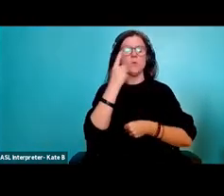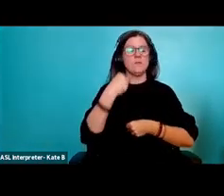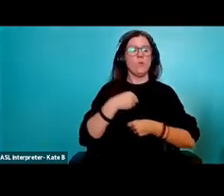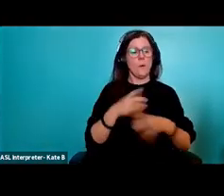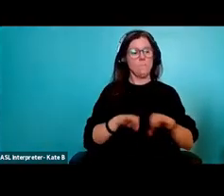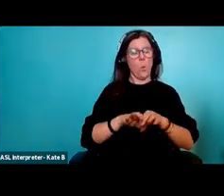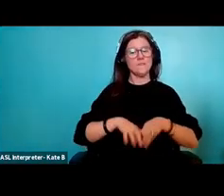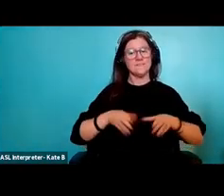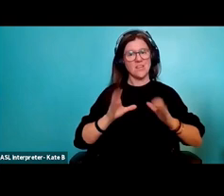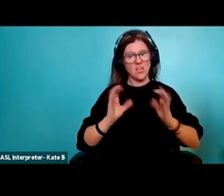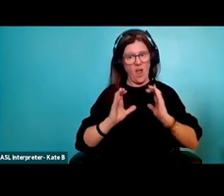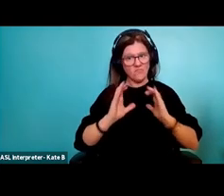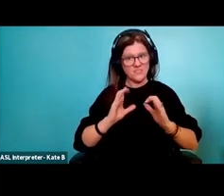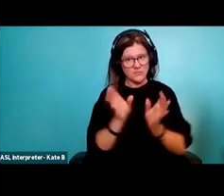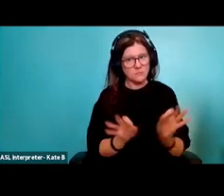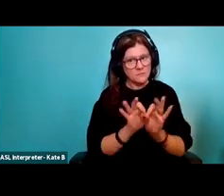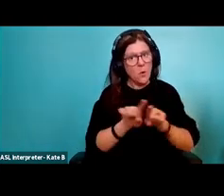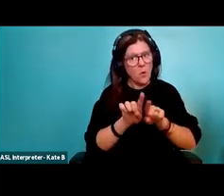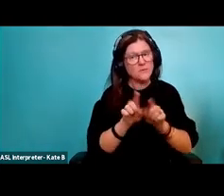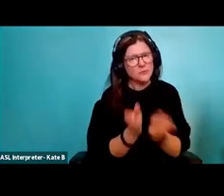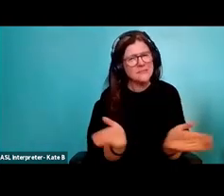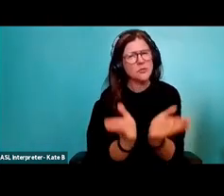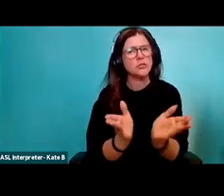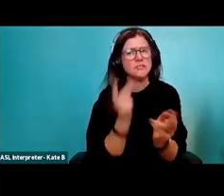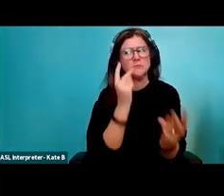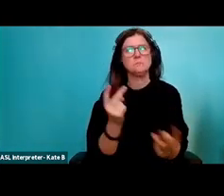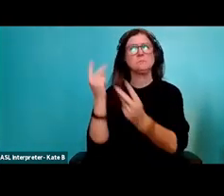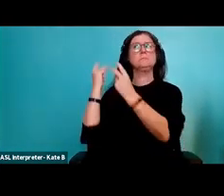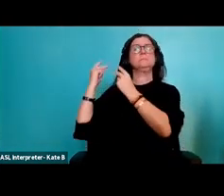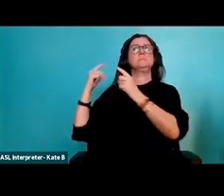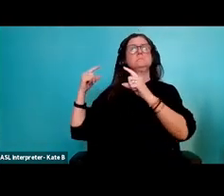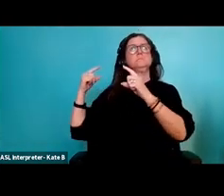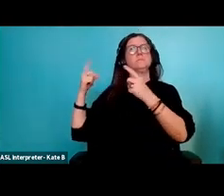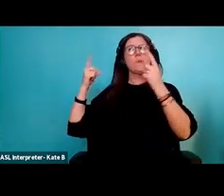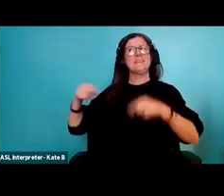and also encourage reflection on what is happening as we speak today in history related to these topics.